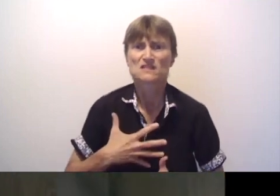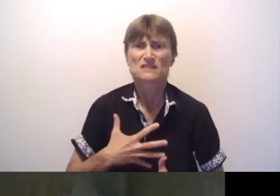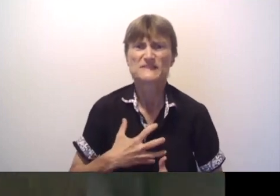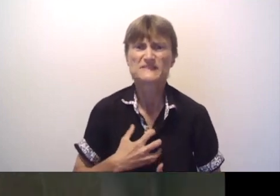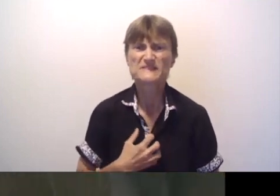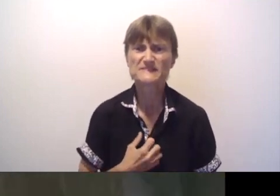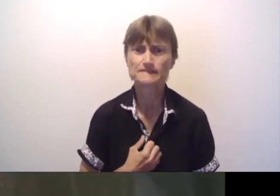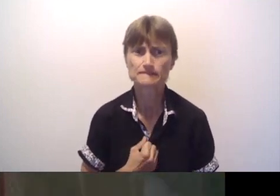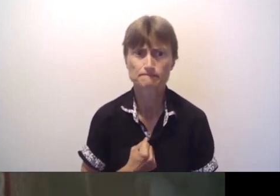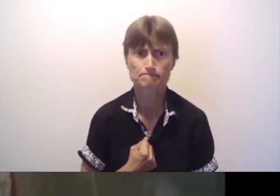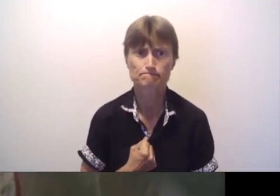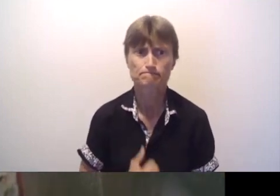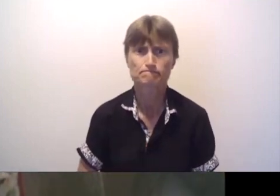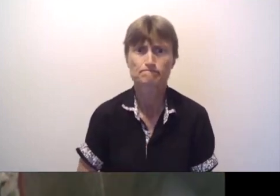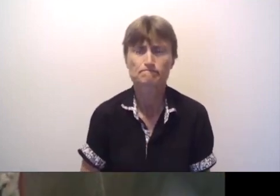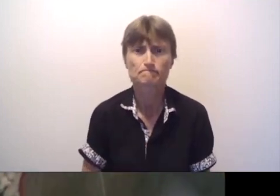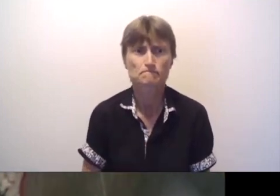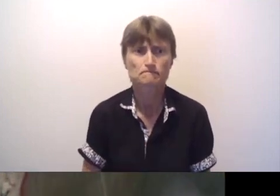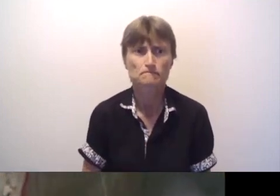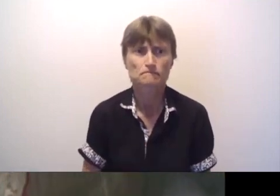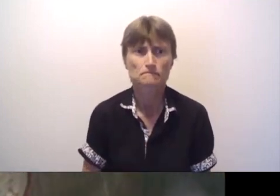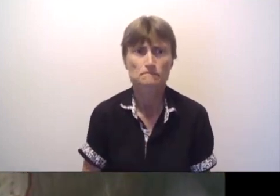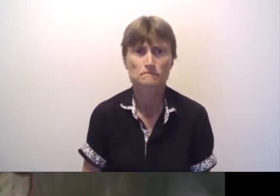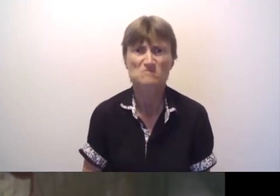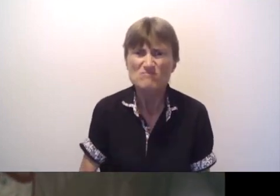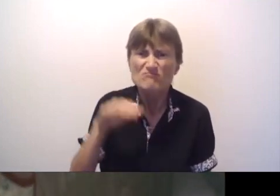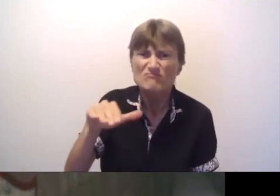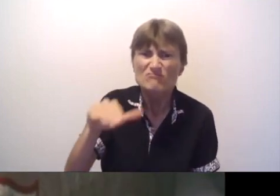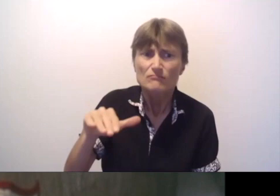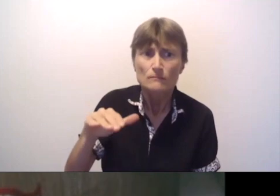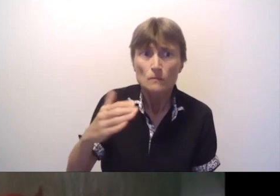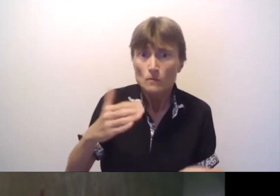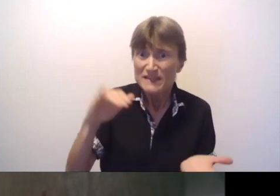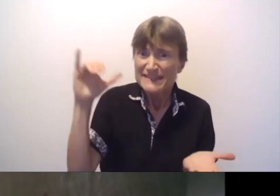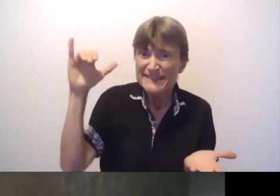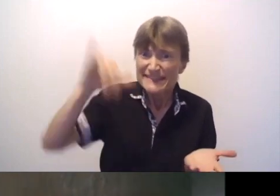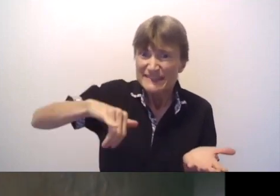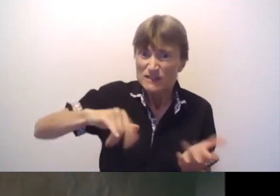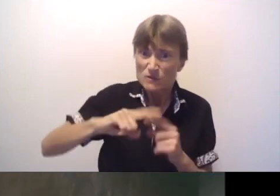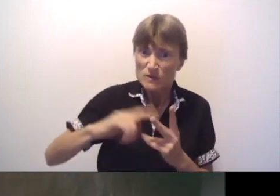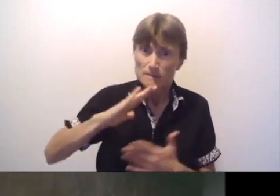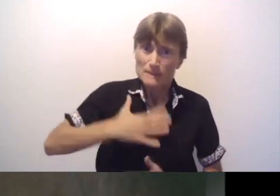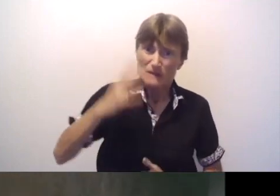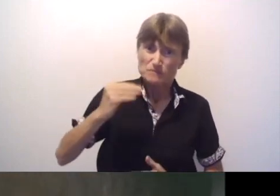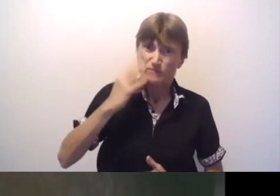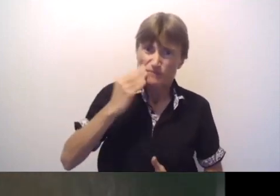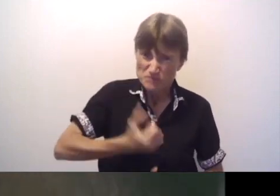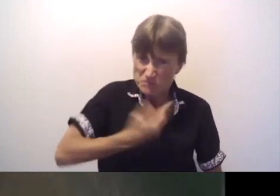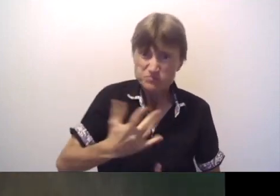i got like about you know ten dollars in my pocket which is to me like a really happy experience